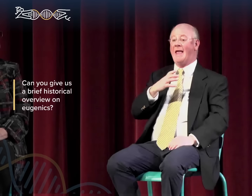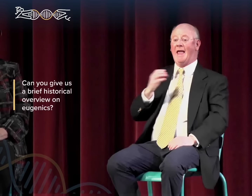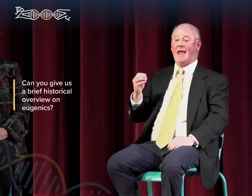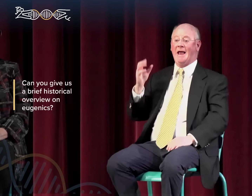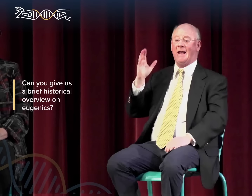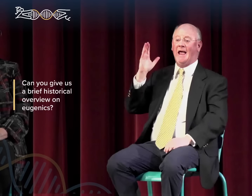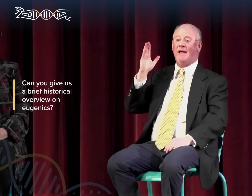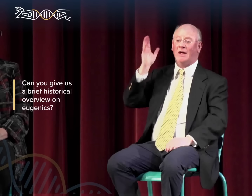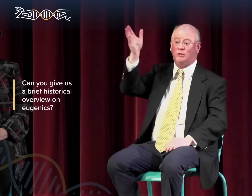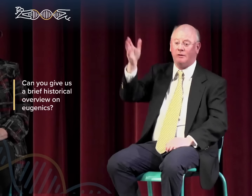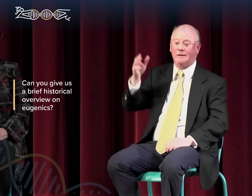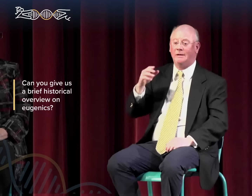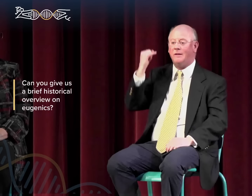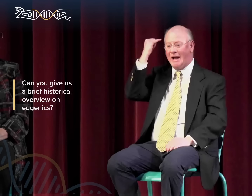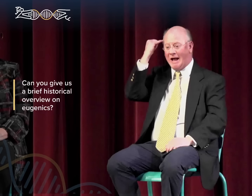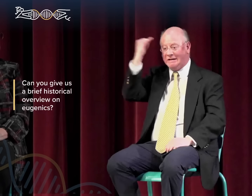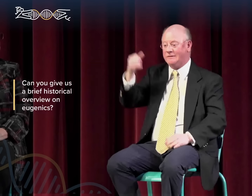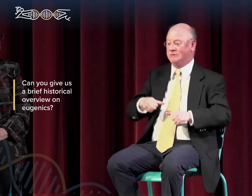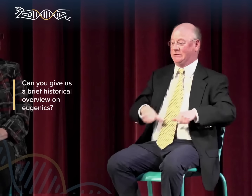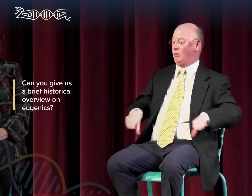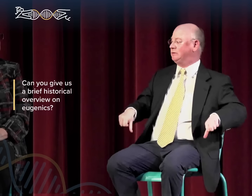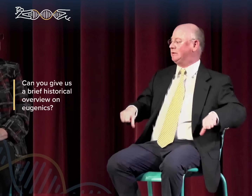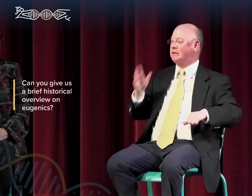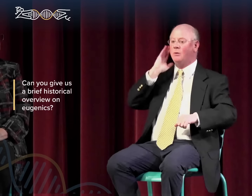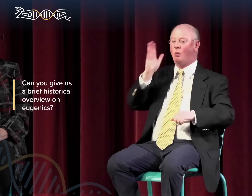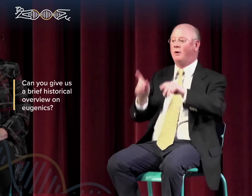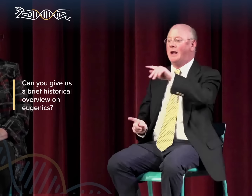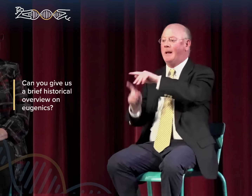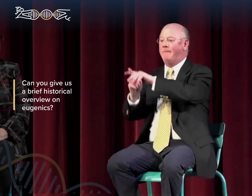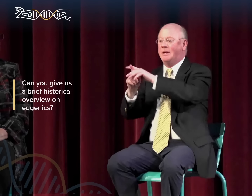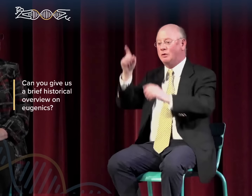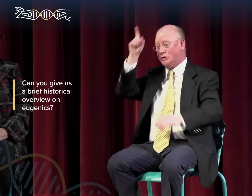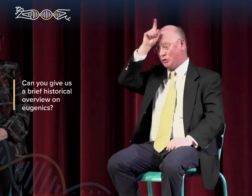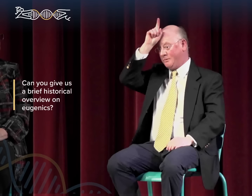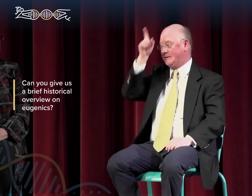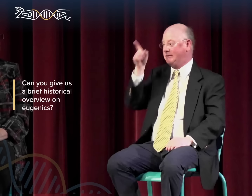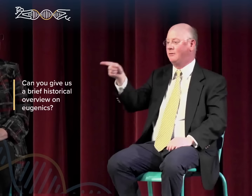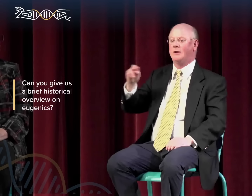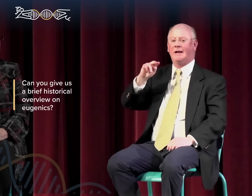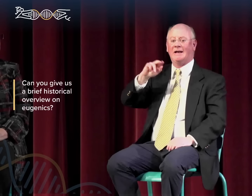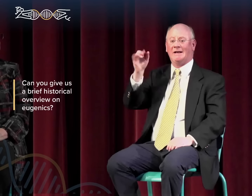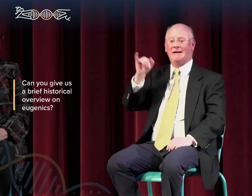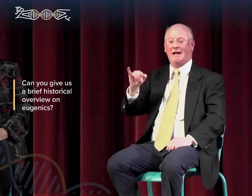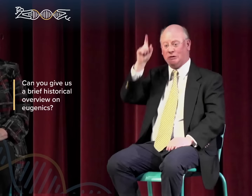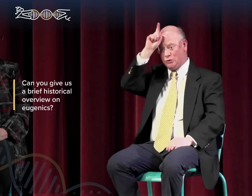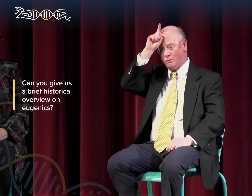Eventually, the idea of sterilizations would recur in Germany and